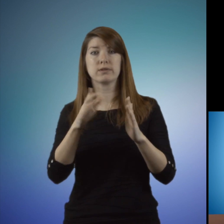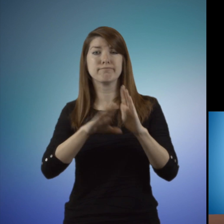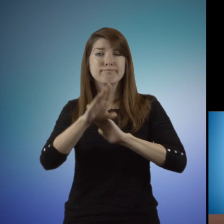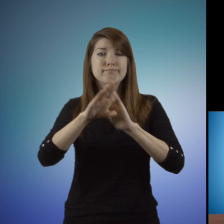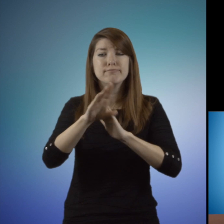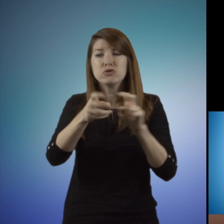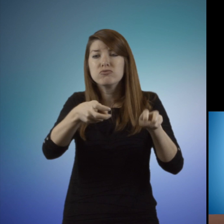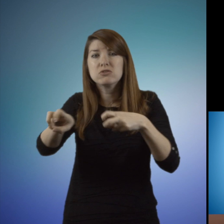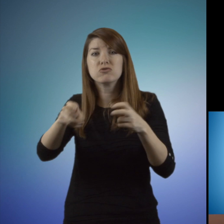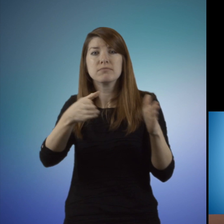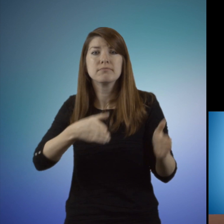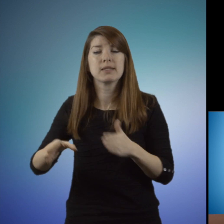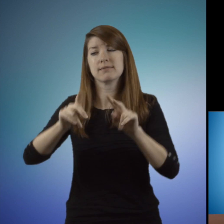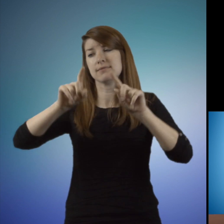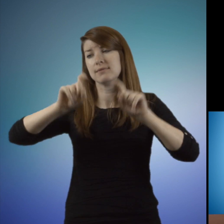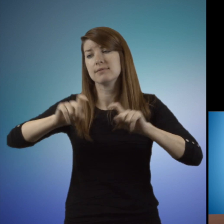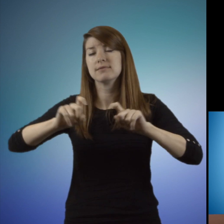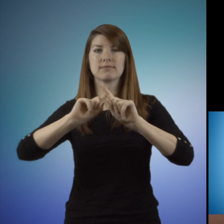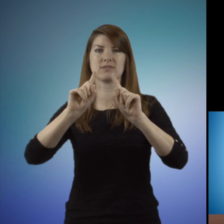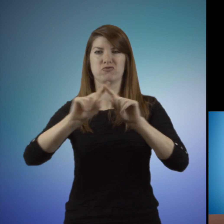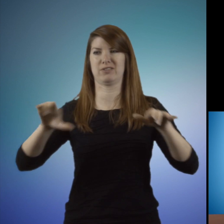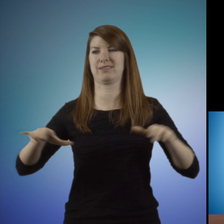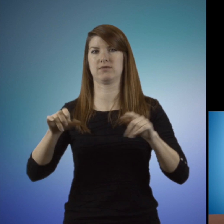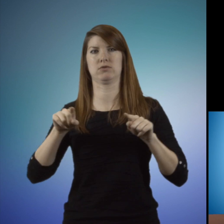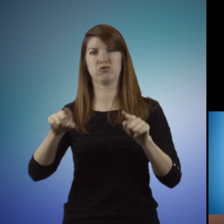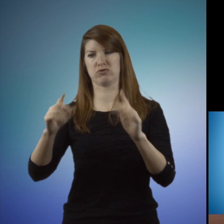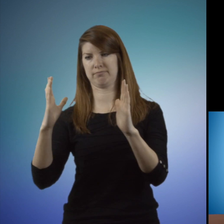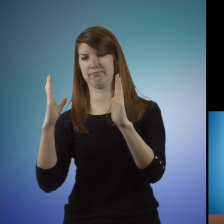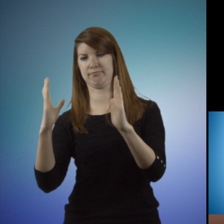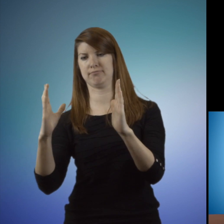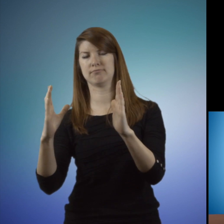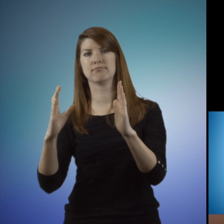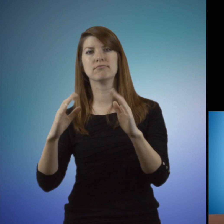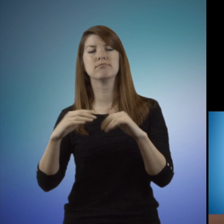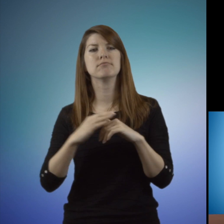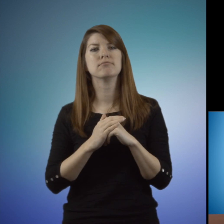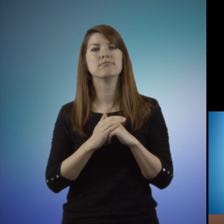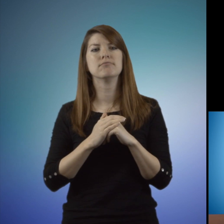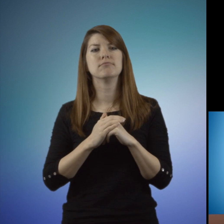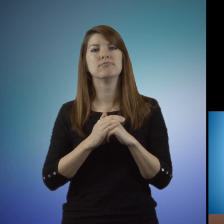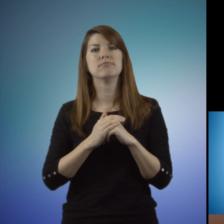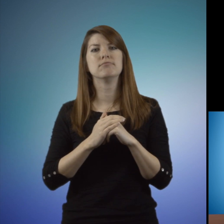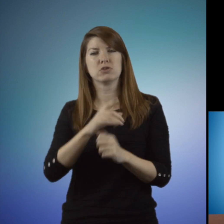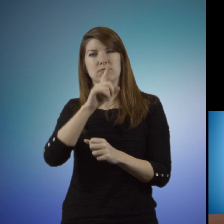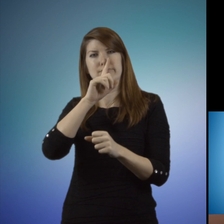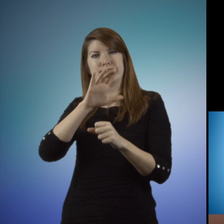and other activities need to occur in order to move forward with the assessment